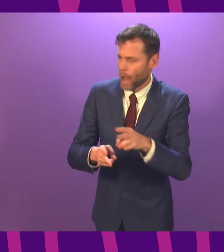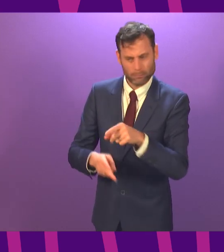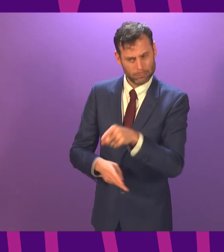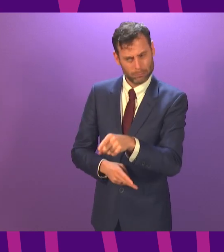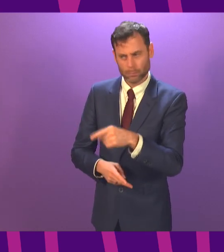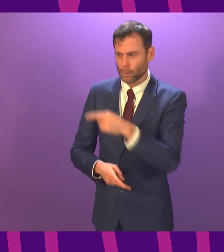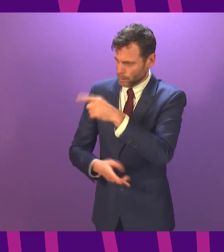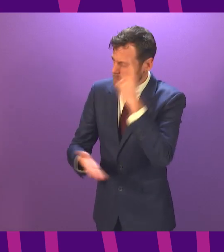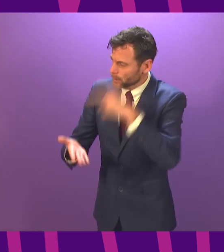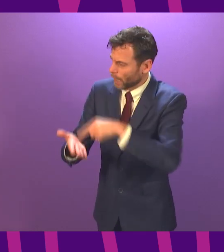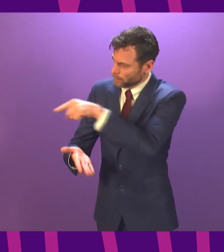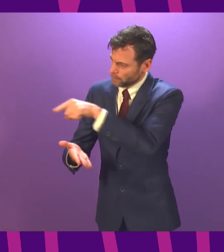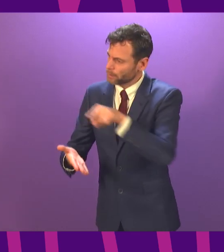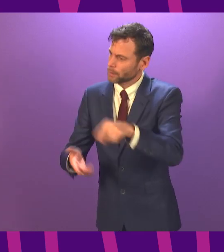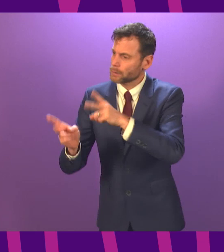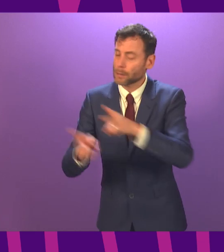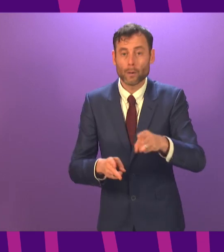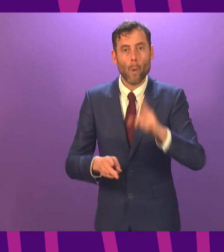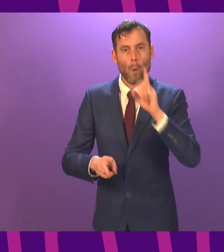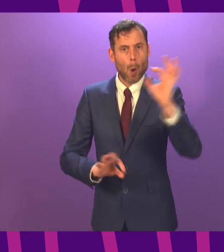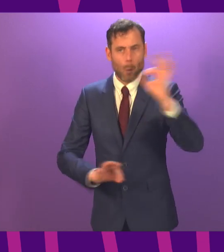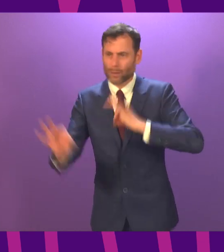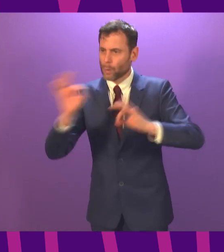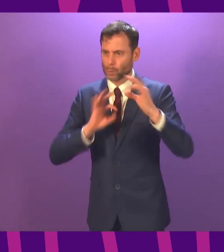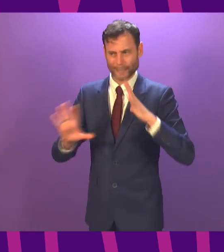that people who live in our care homes have had to ensure. All of us decision makers feel